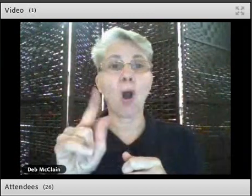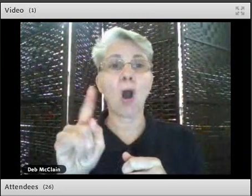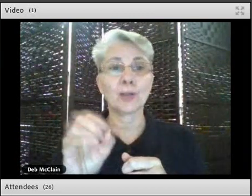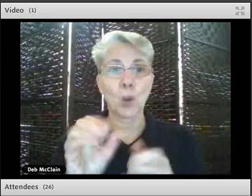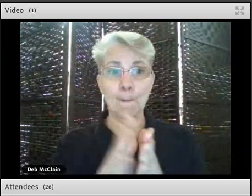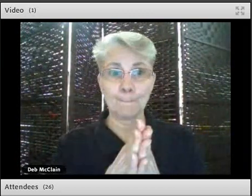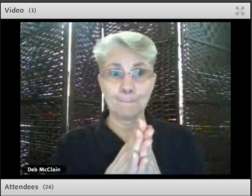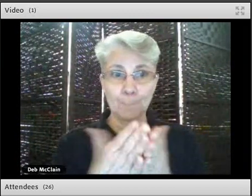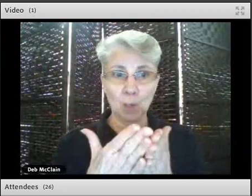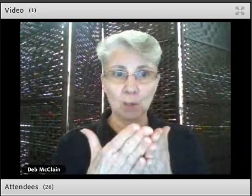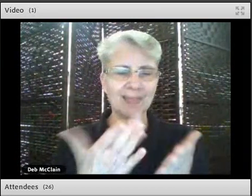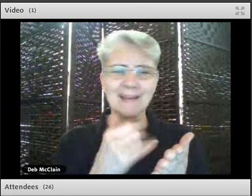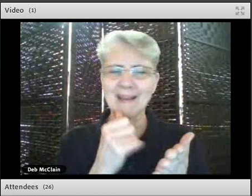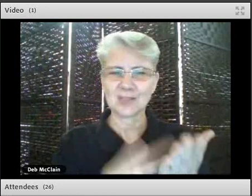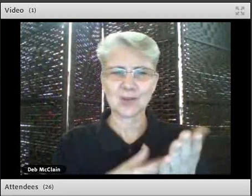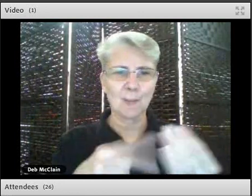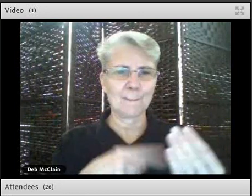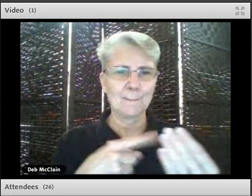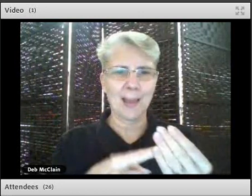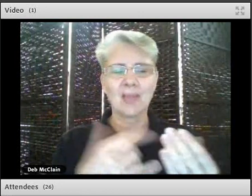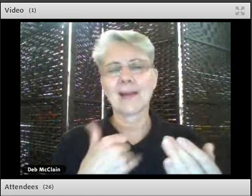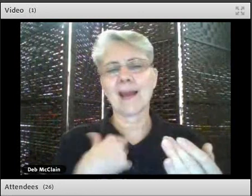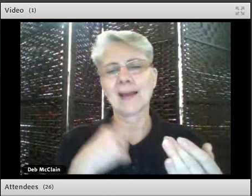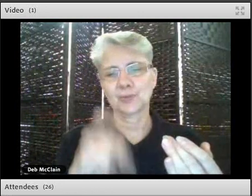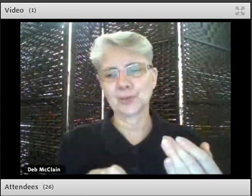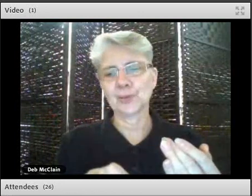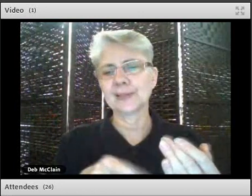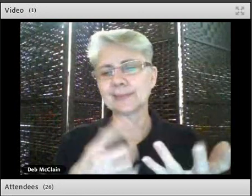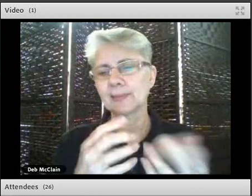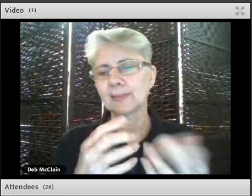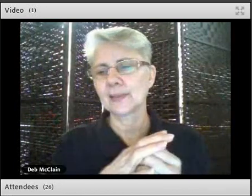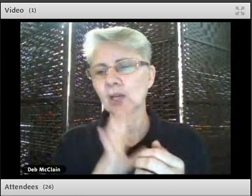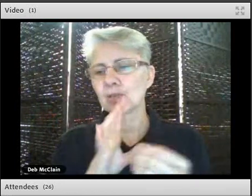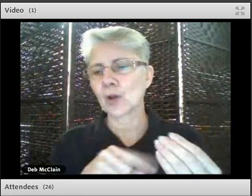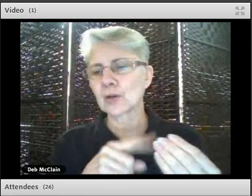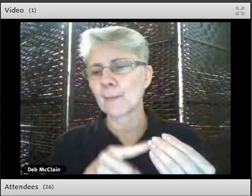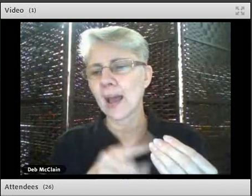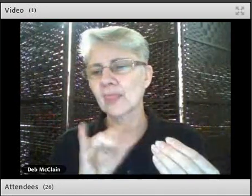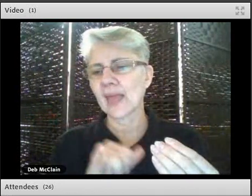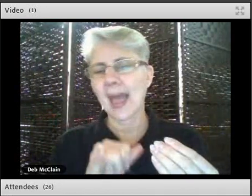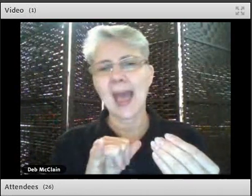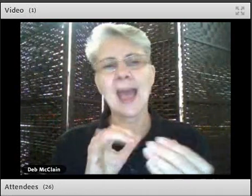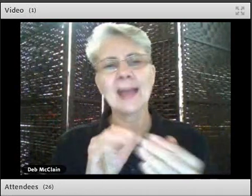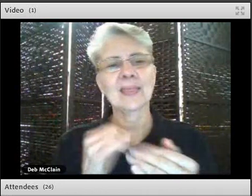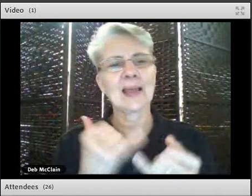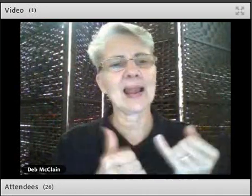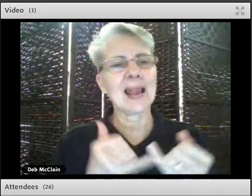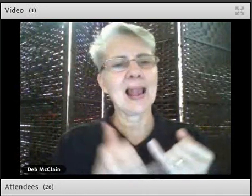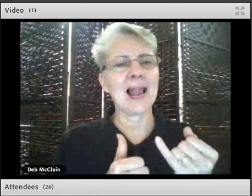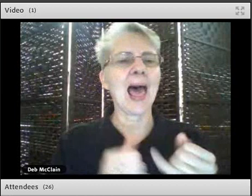is the date of viewing. So, and this is why that's important. The title from distributor's website